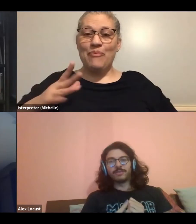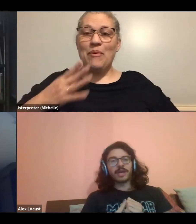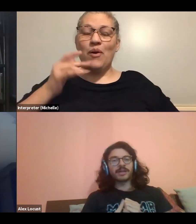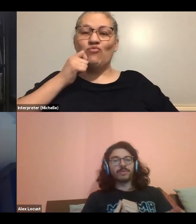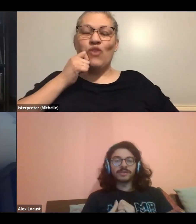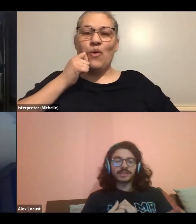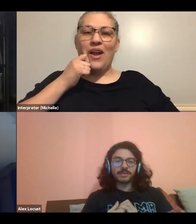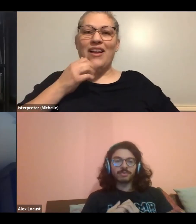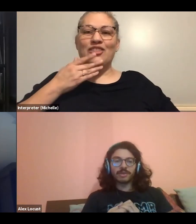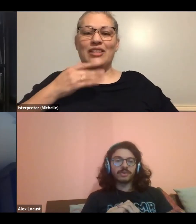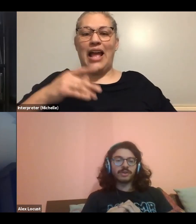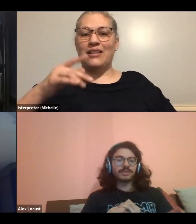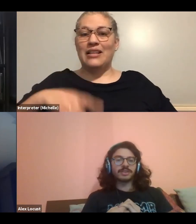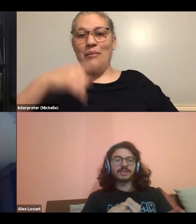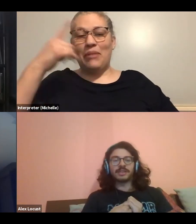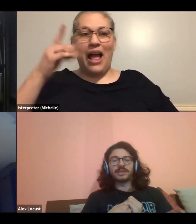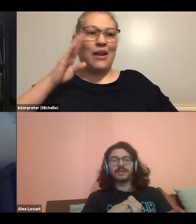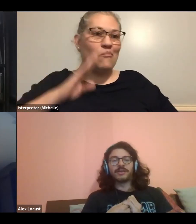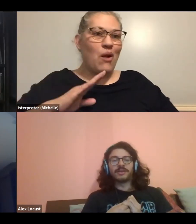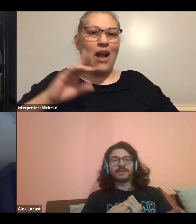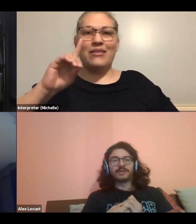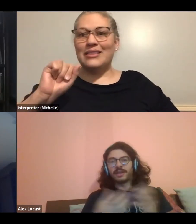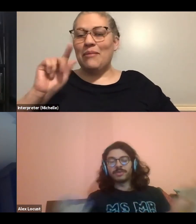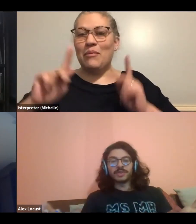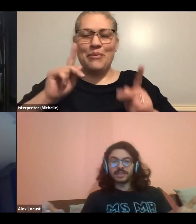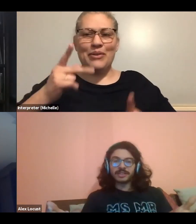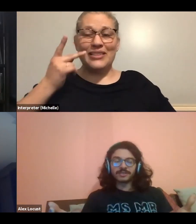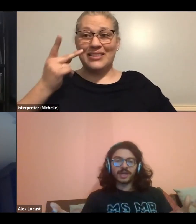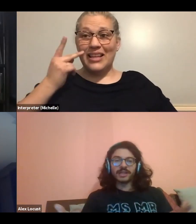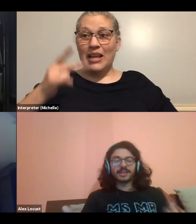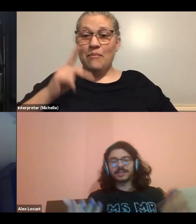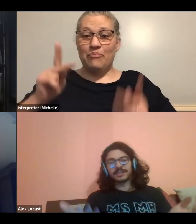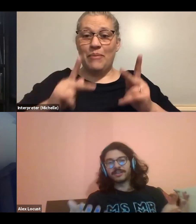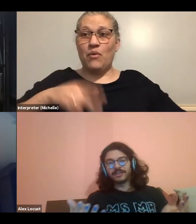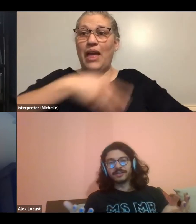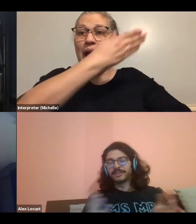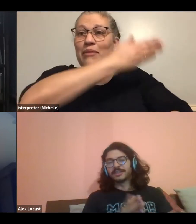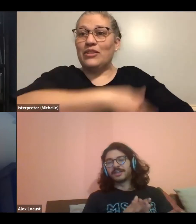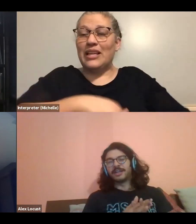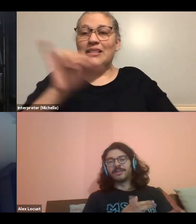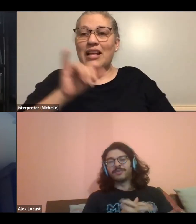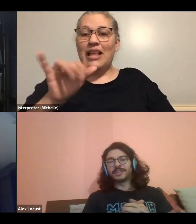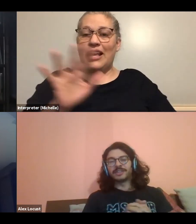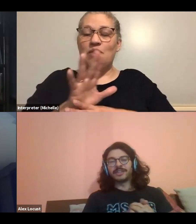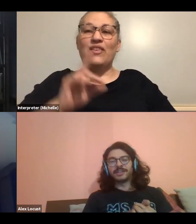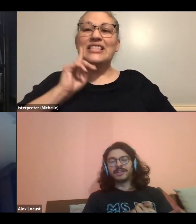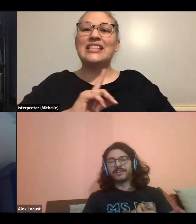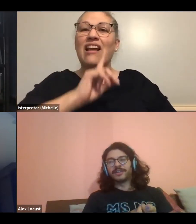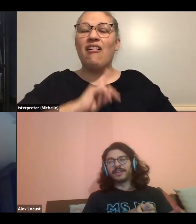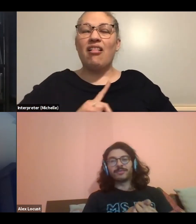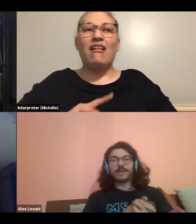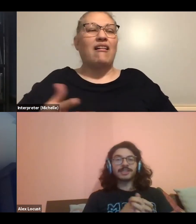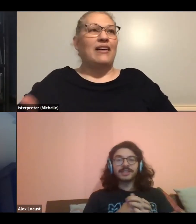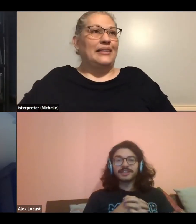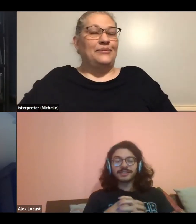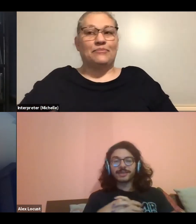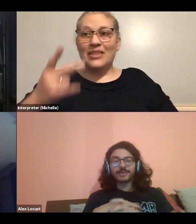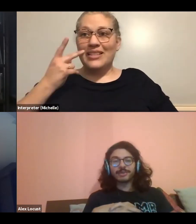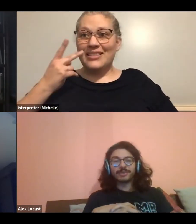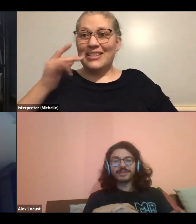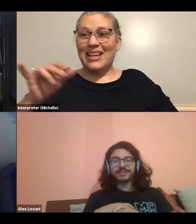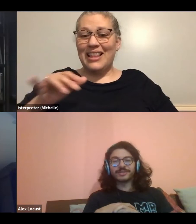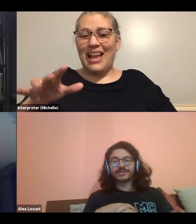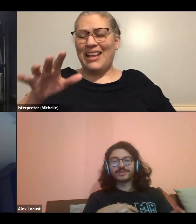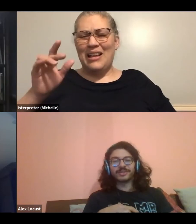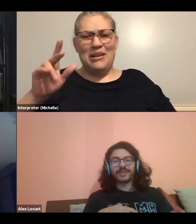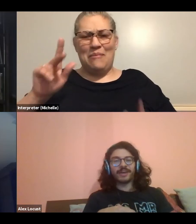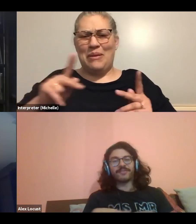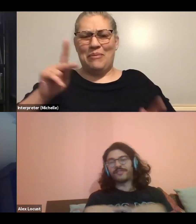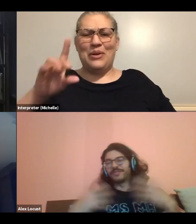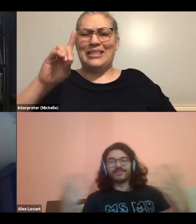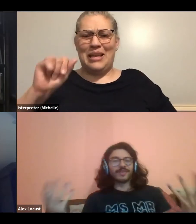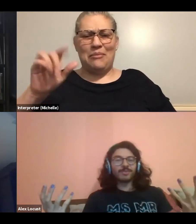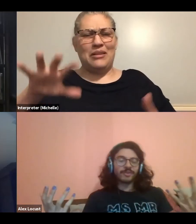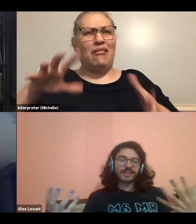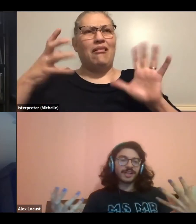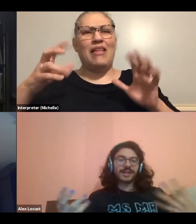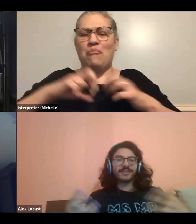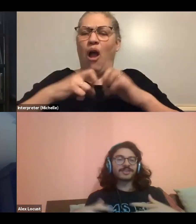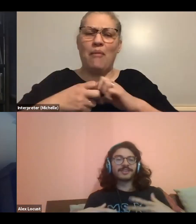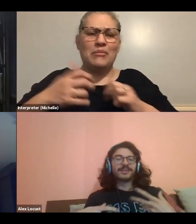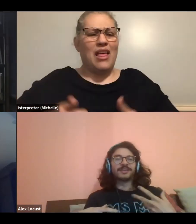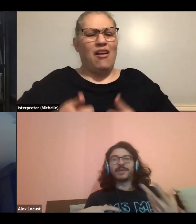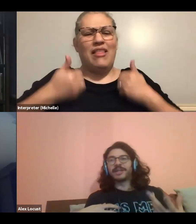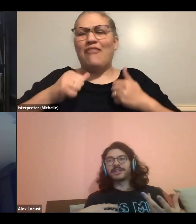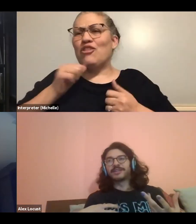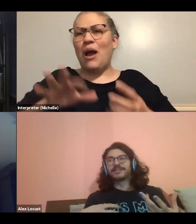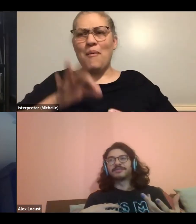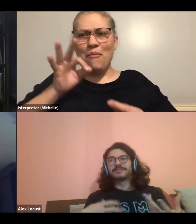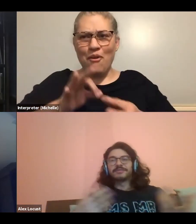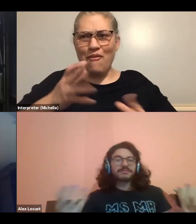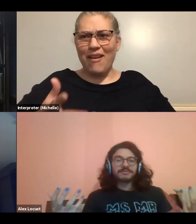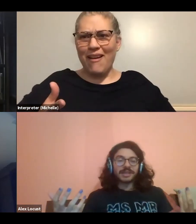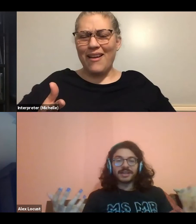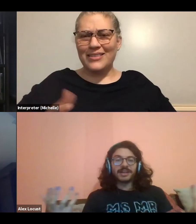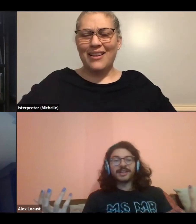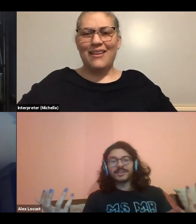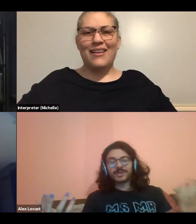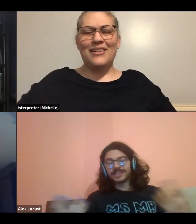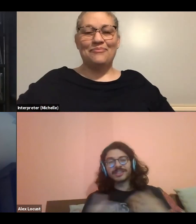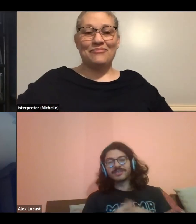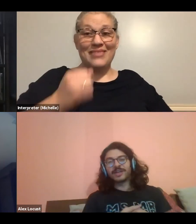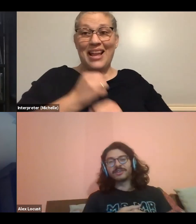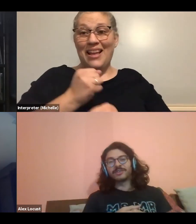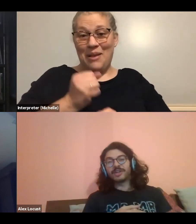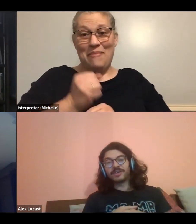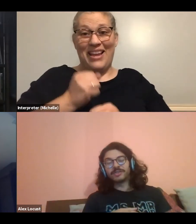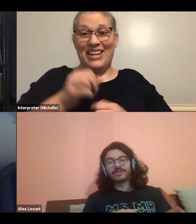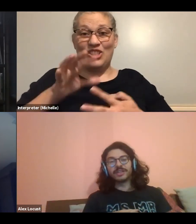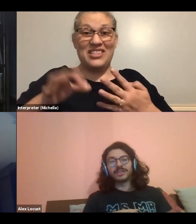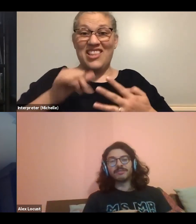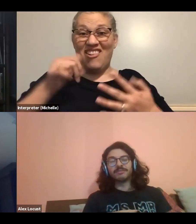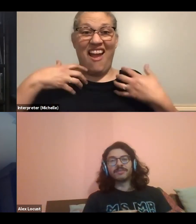Alex Locust: And so to see a diversity of racial experiences right to see black and brown disabled people to see amputees right like in single to see like messy disabled people who have imperfect lives make.